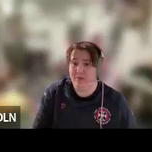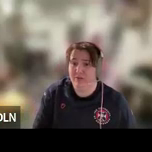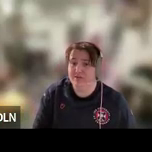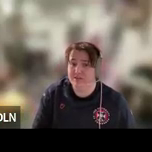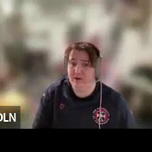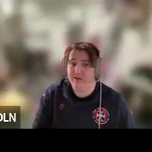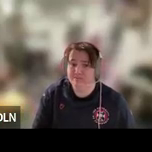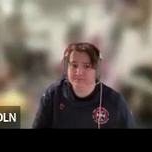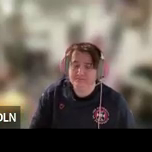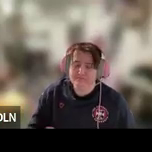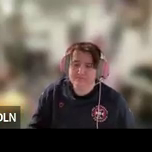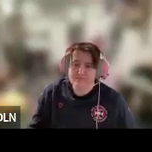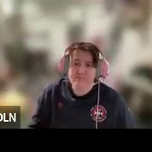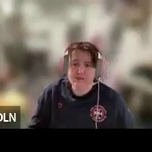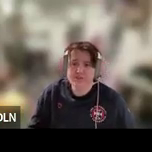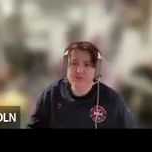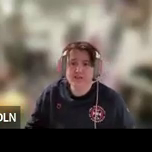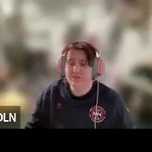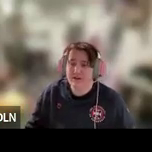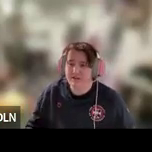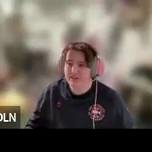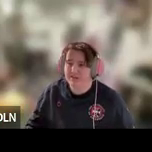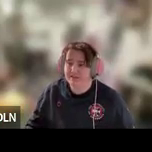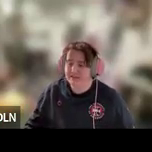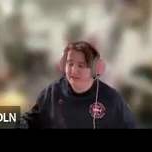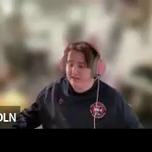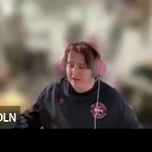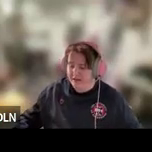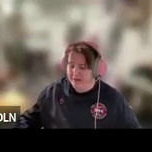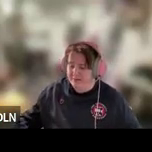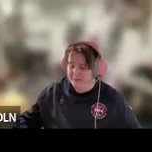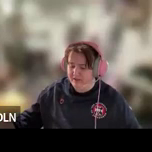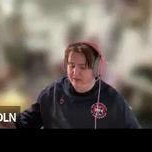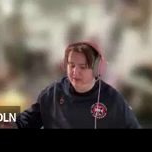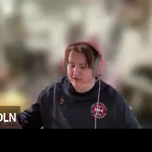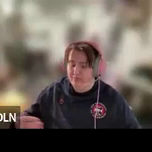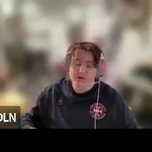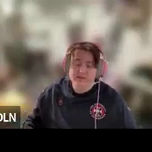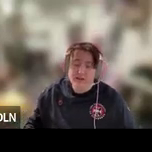on top of those as well. Make sure you're keeping kind of things that are important